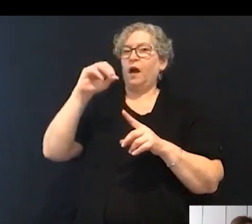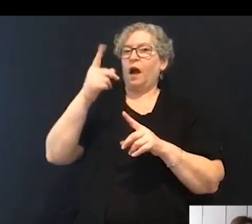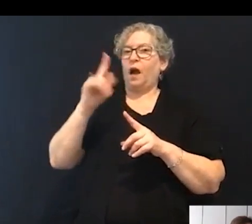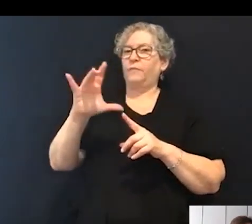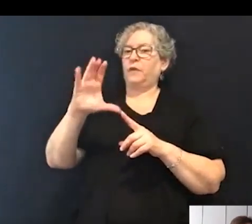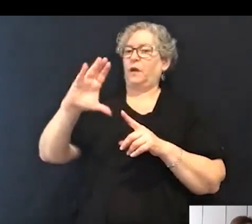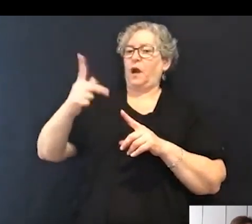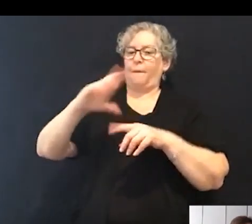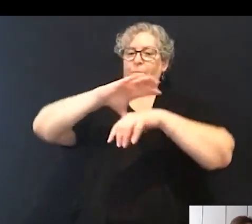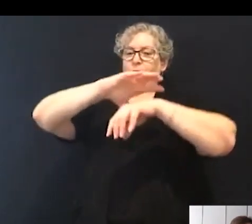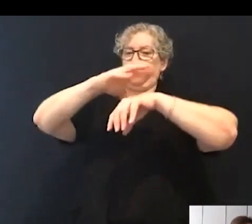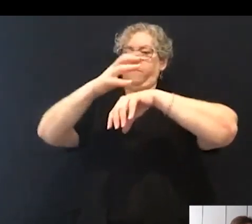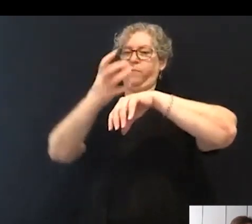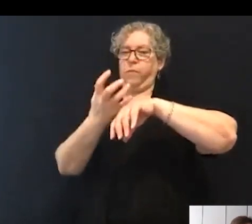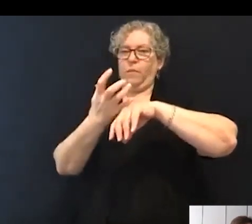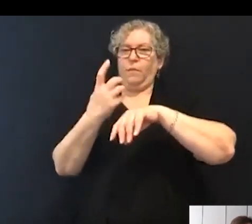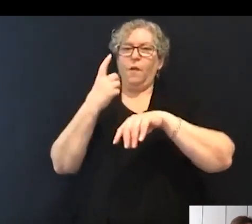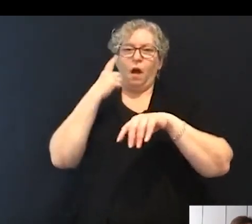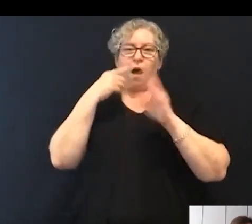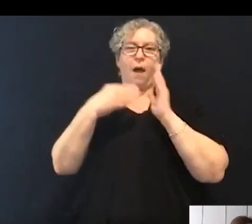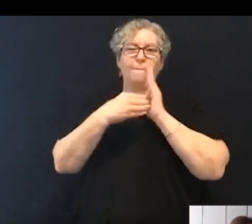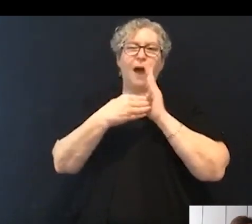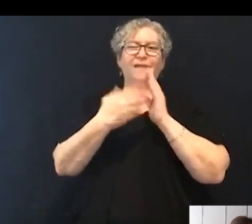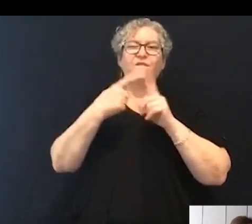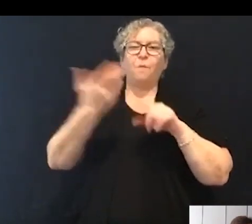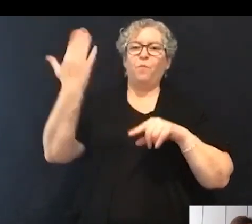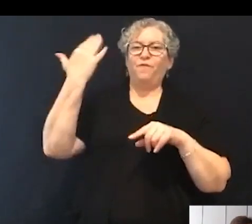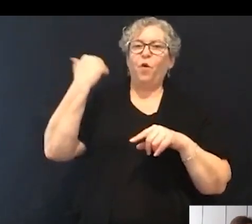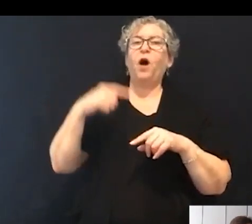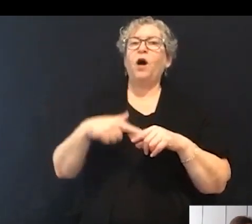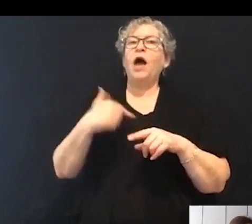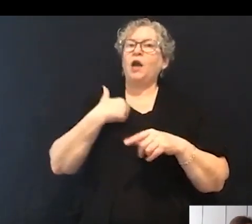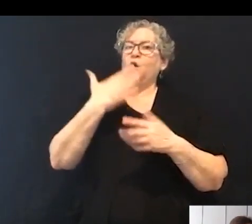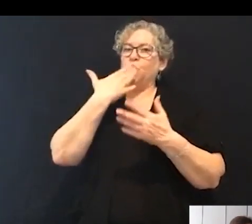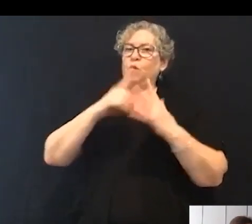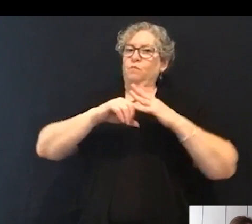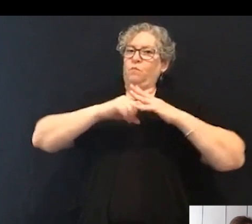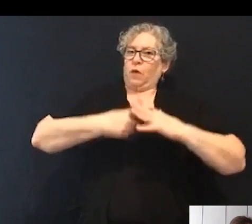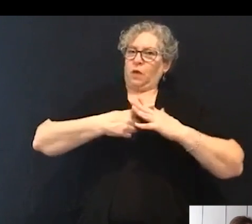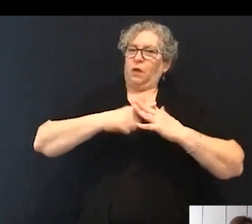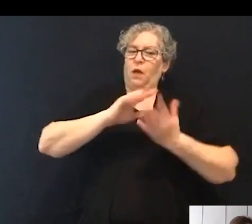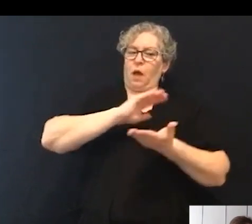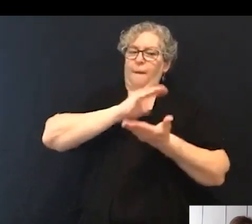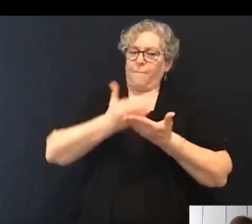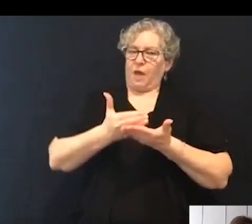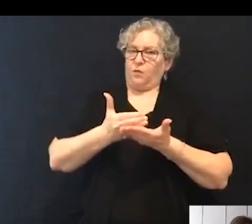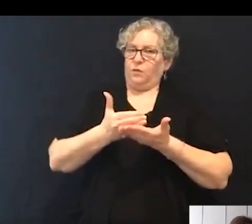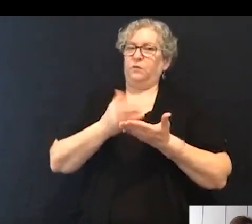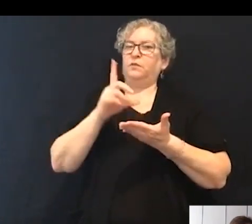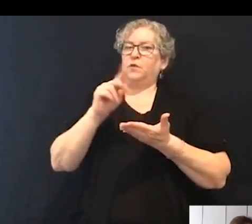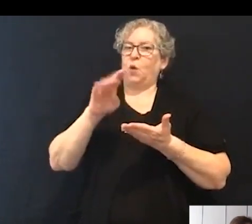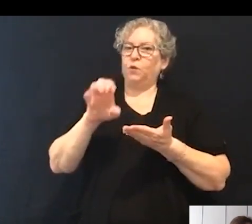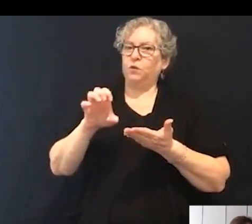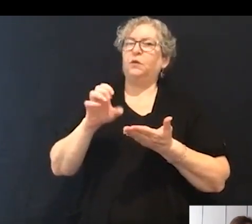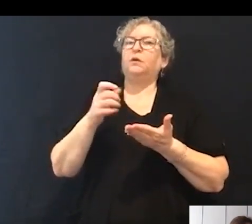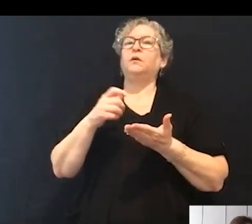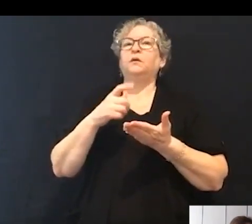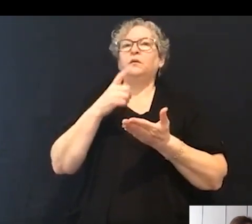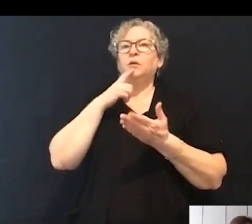we also were able to estimate a good starting dose we know now from the interim results, which is 50 micrograms.